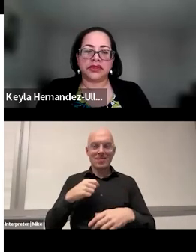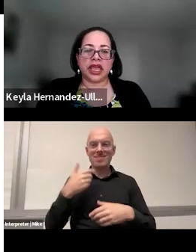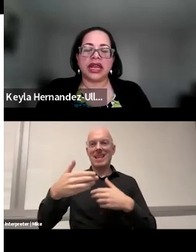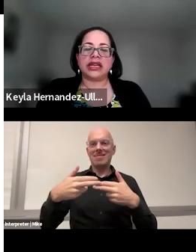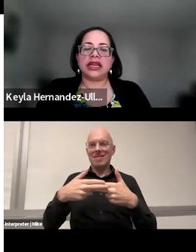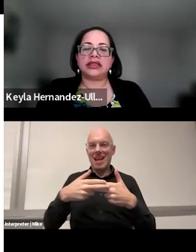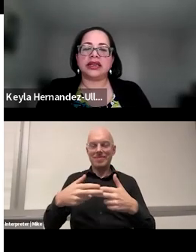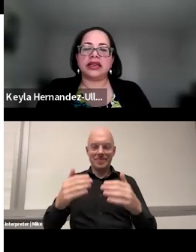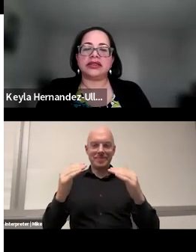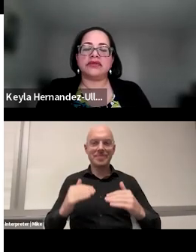Keyla Hernandez-Ulloa: Next slide, please.